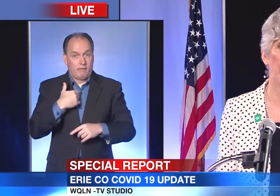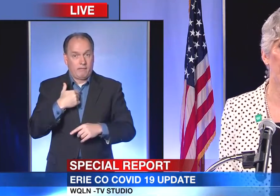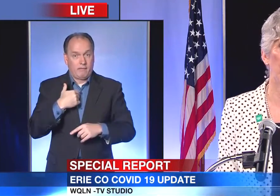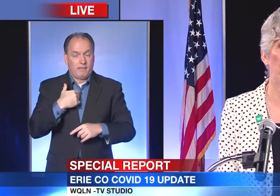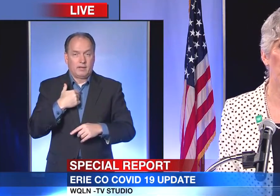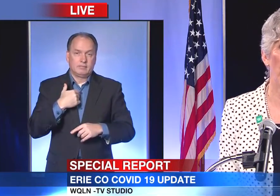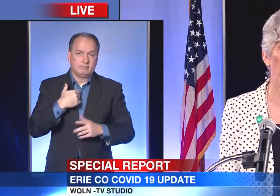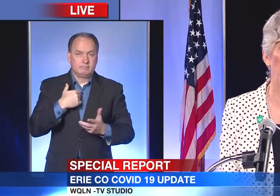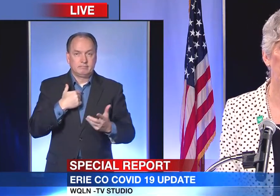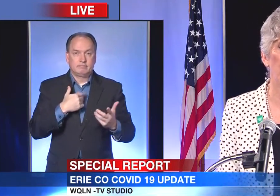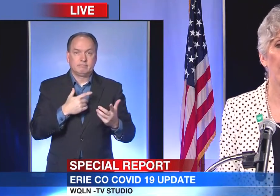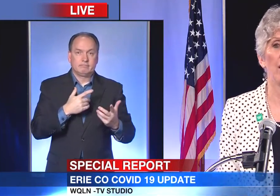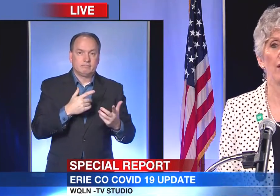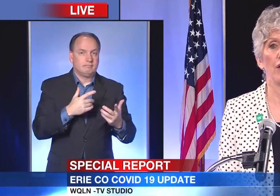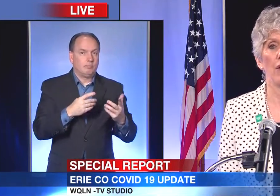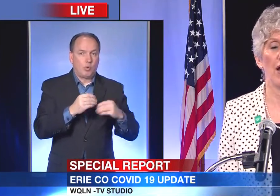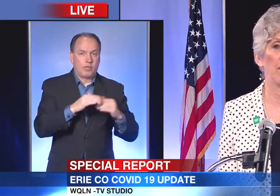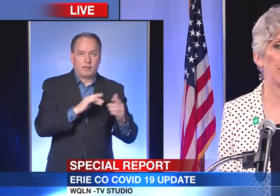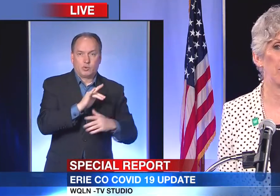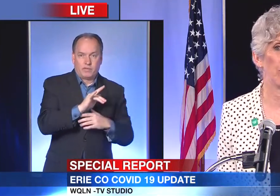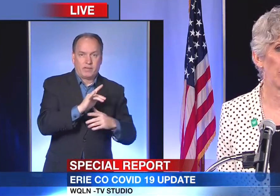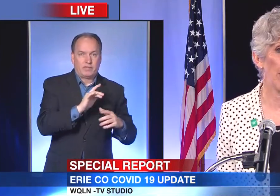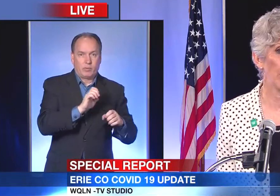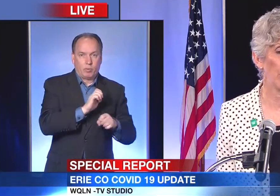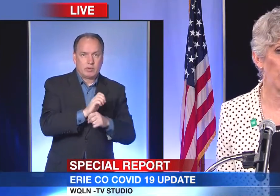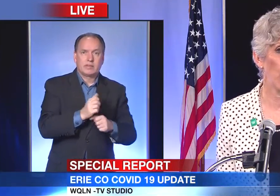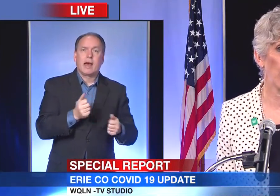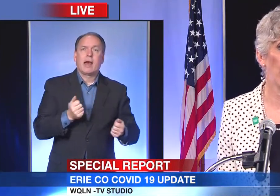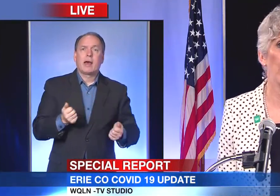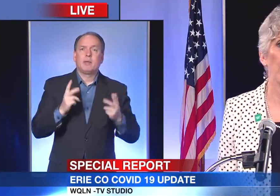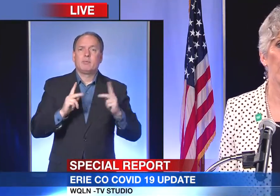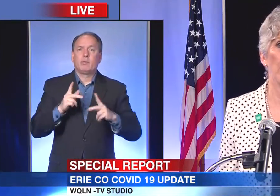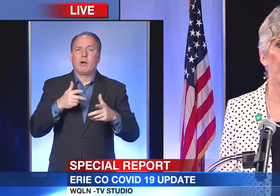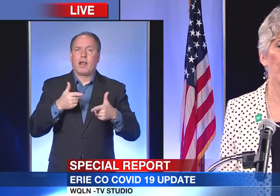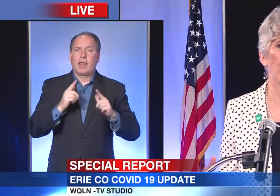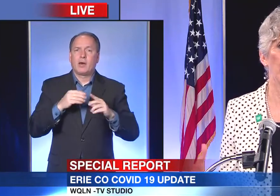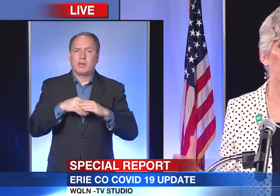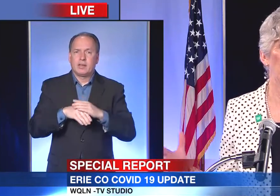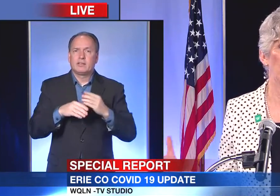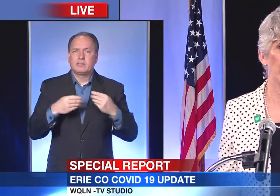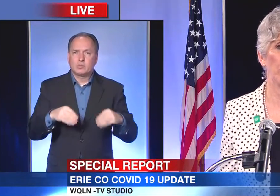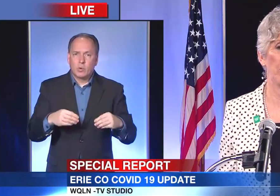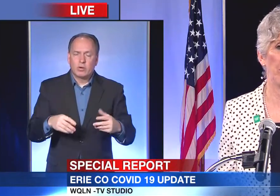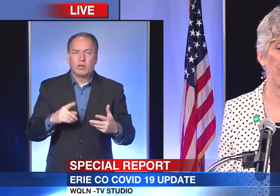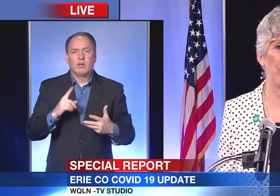THAN 25 PEOPLE. BUT IF YOU HAVE X NUMBER OF